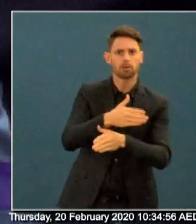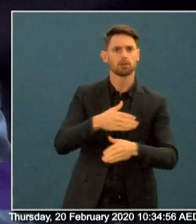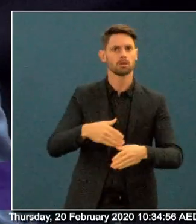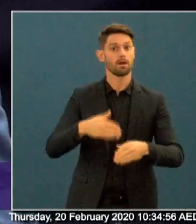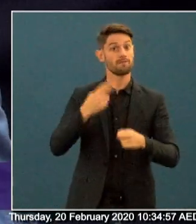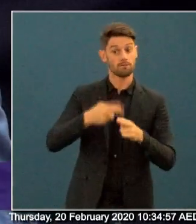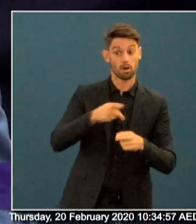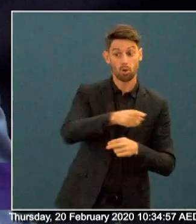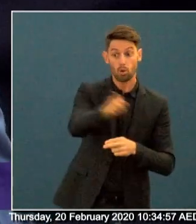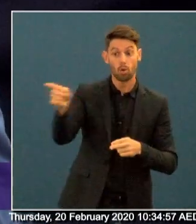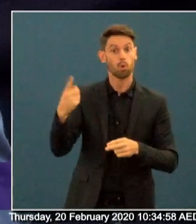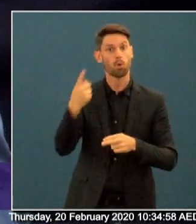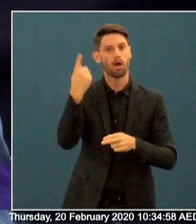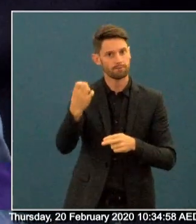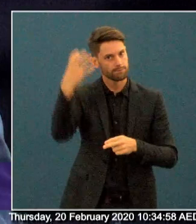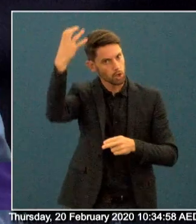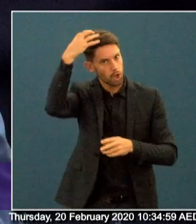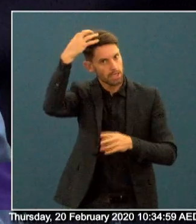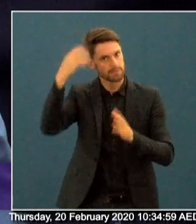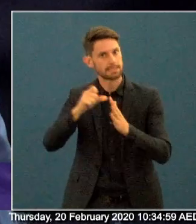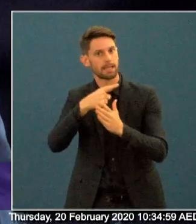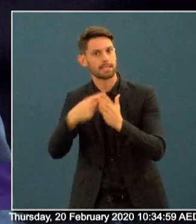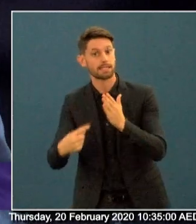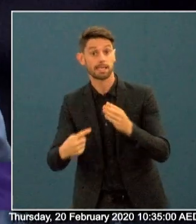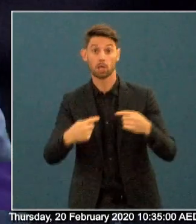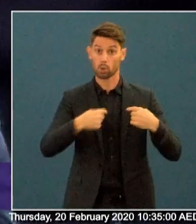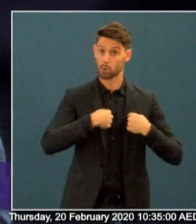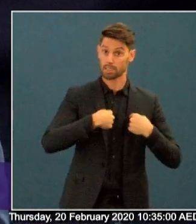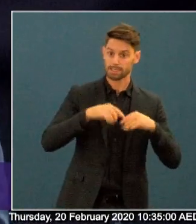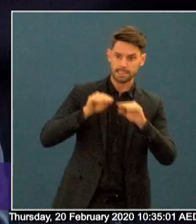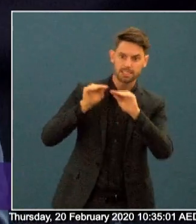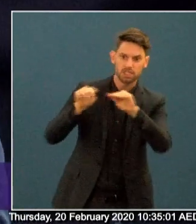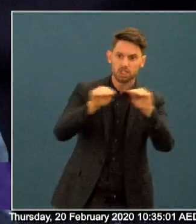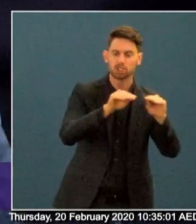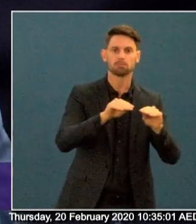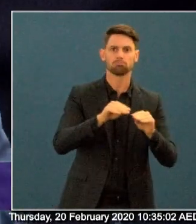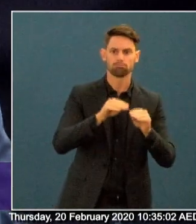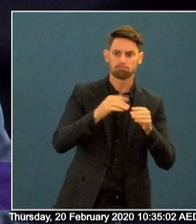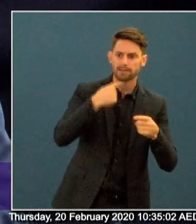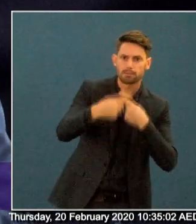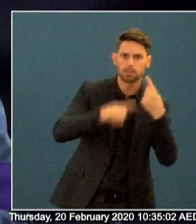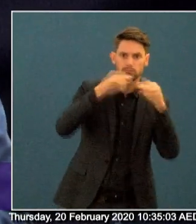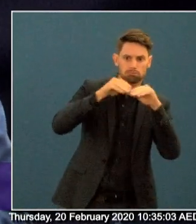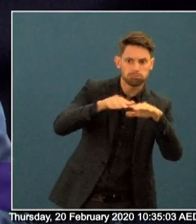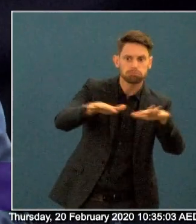We build capacity through both teaching, health promotion, development of education and resources,